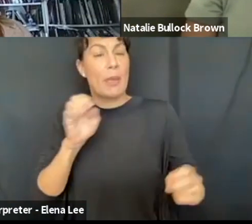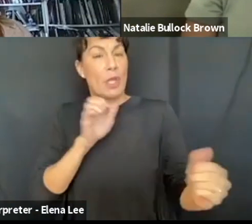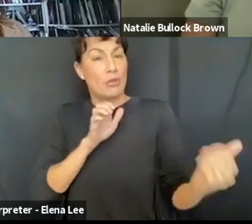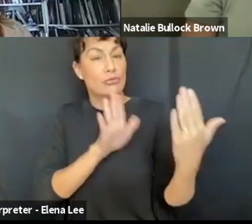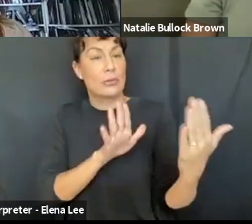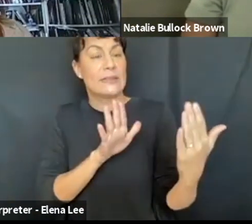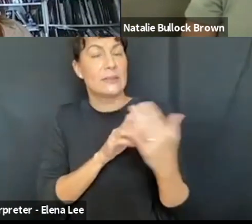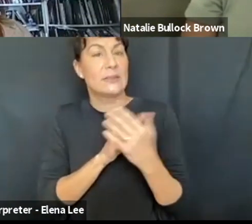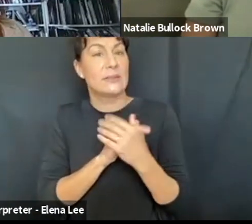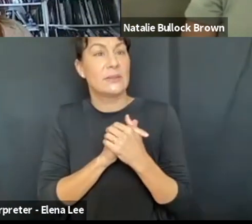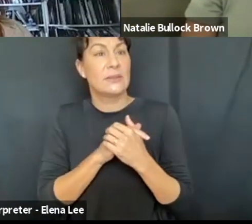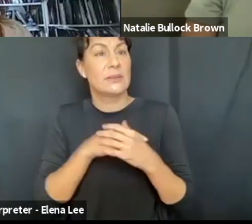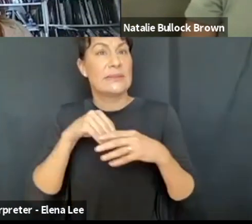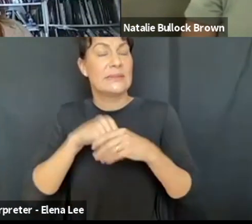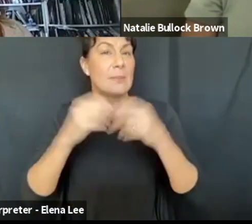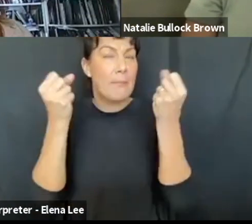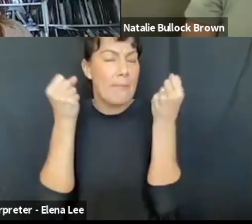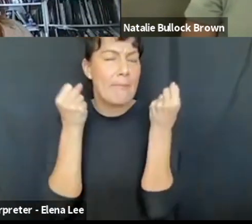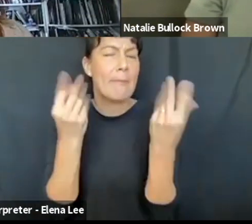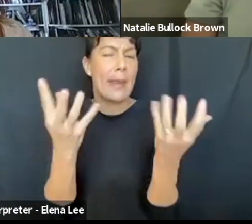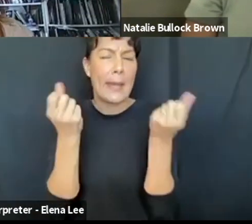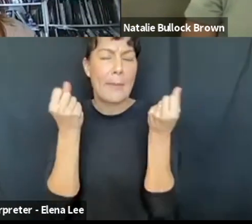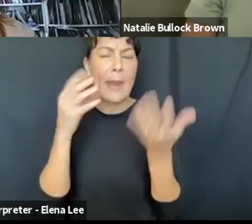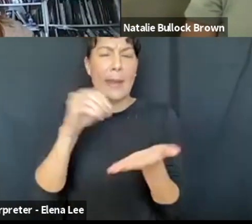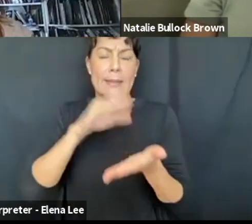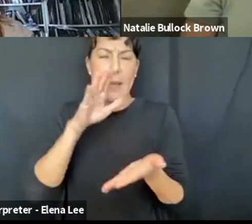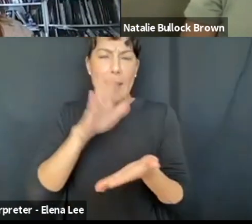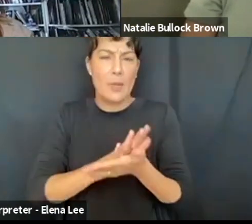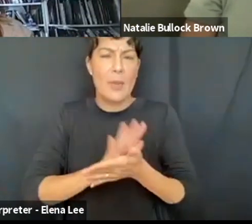many documentary filmmakers and journalists.